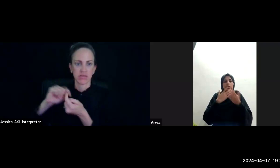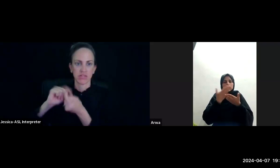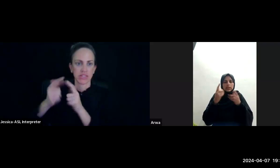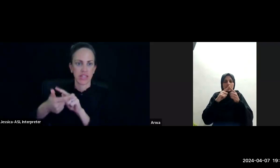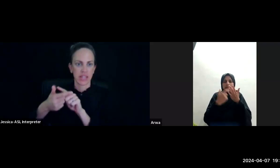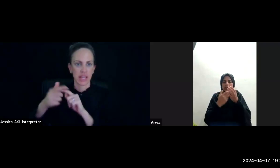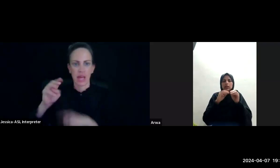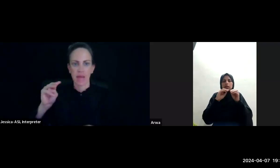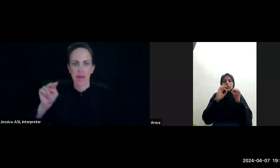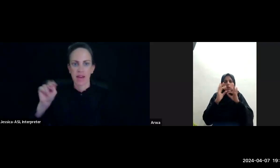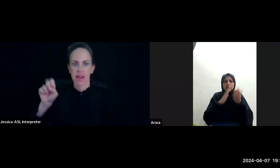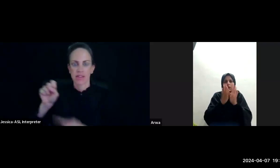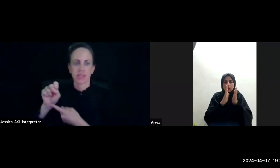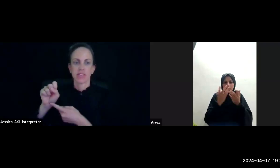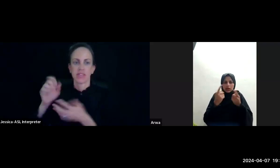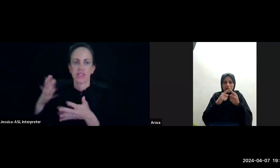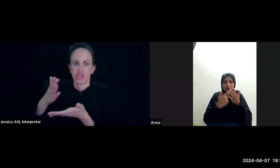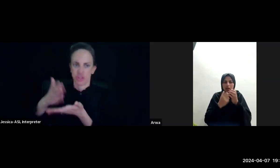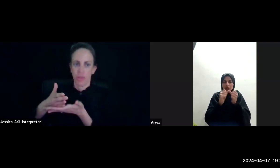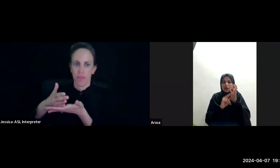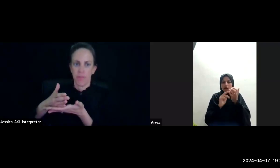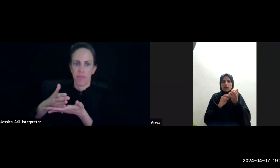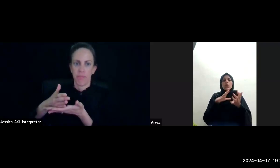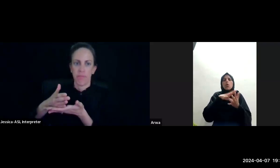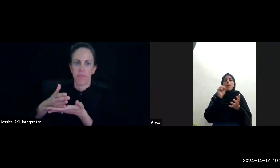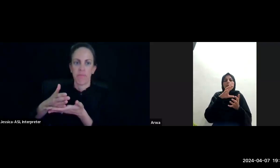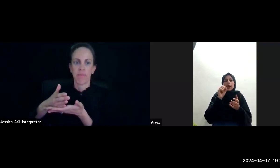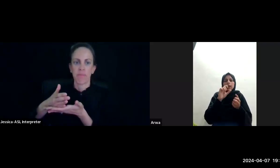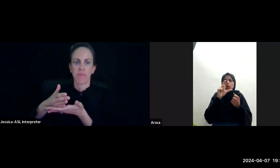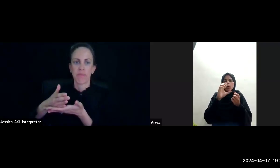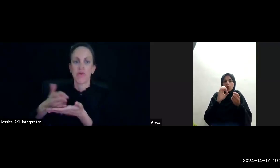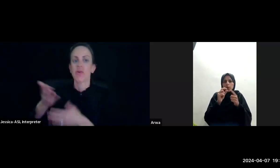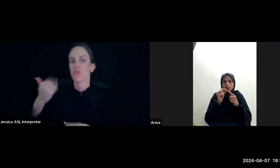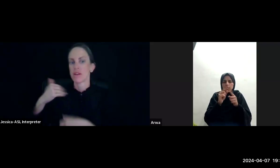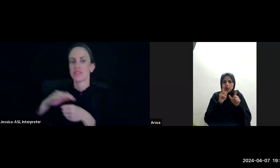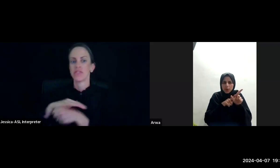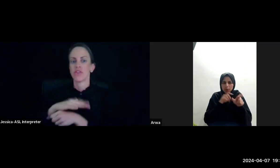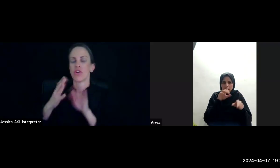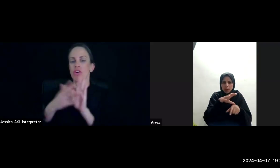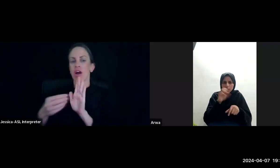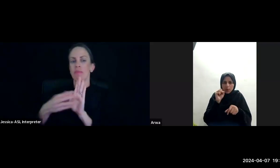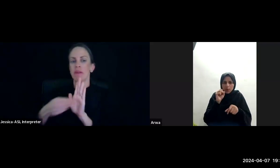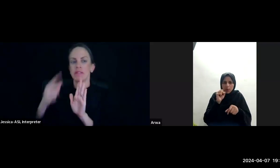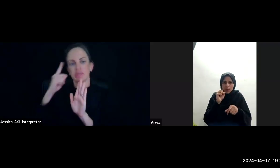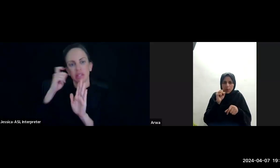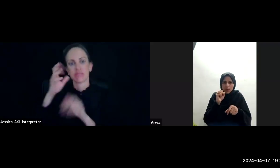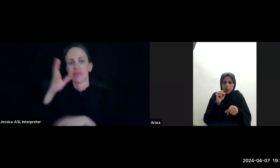And it was in two copies because her parents were blood related. They gave the identical copy